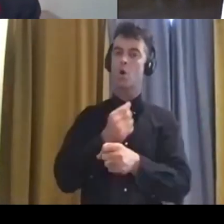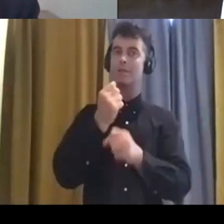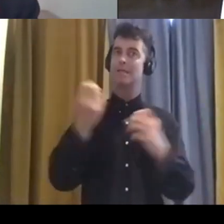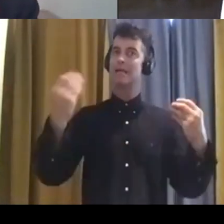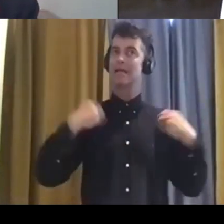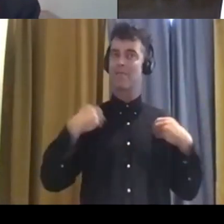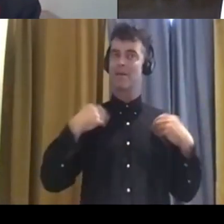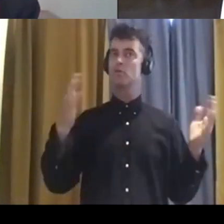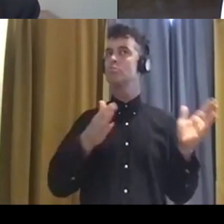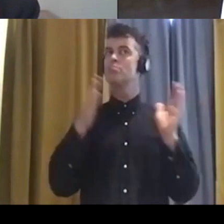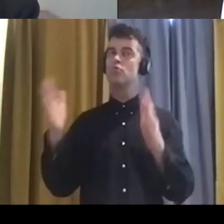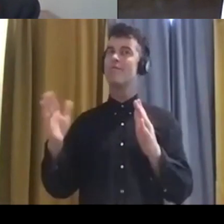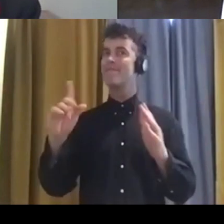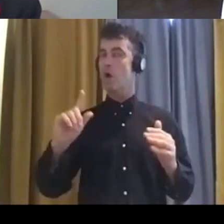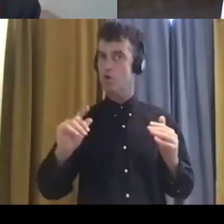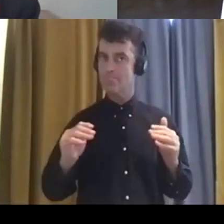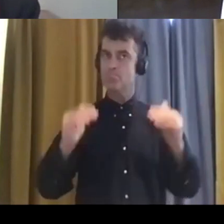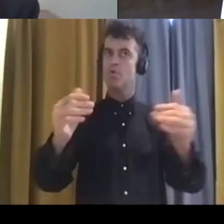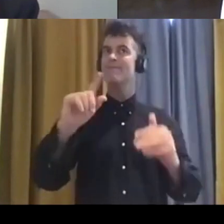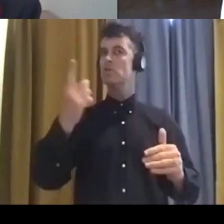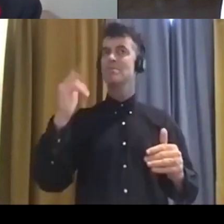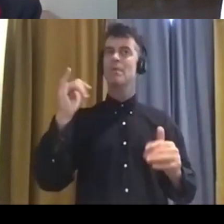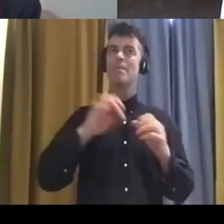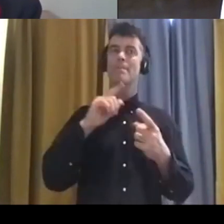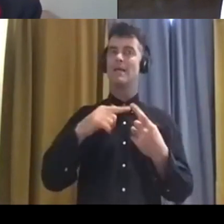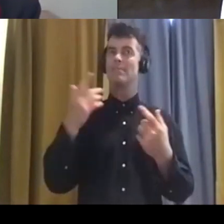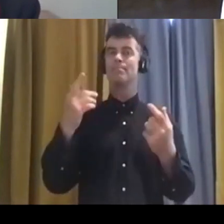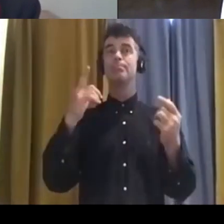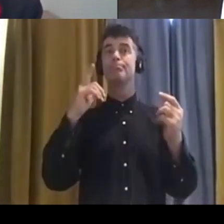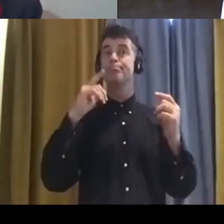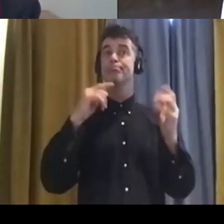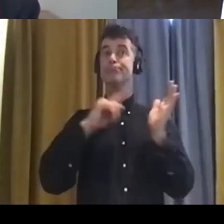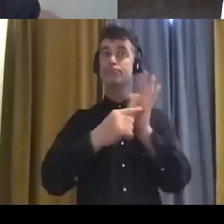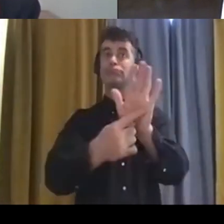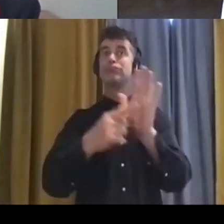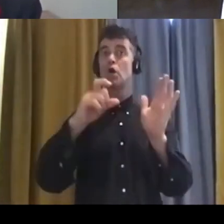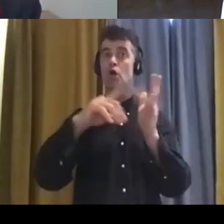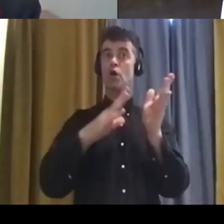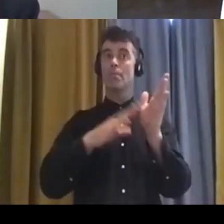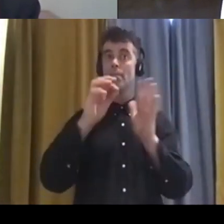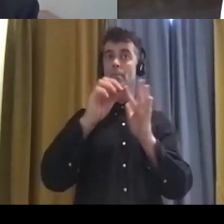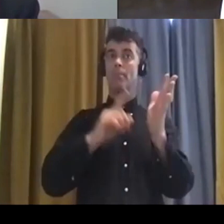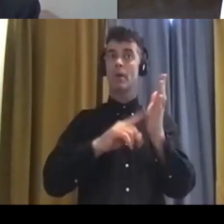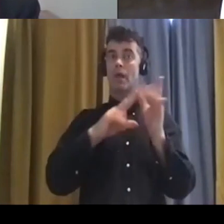to move first might be compliant but they'll never be successful with compliant. So while